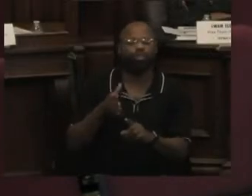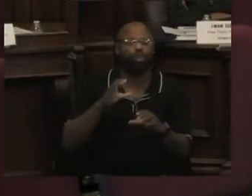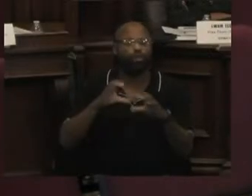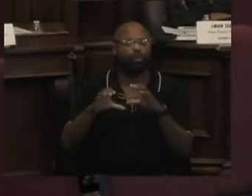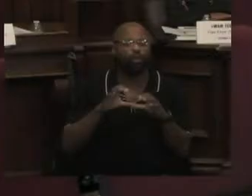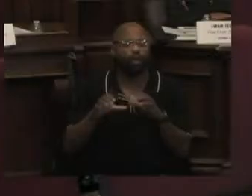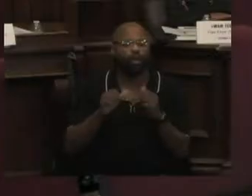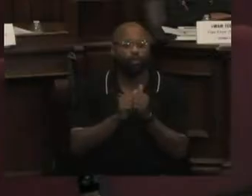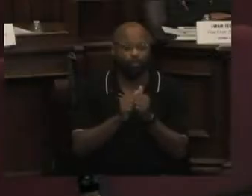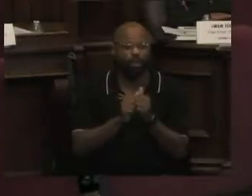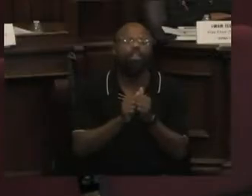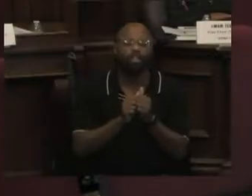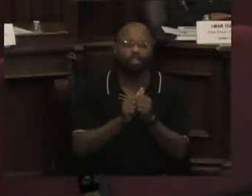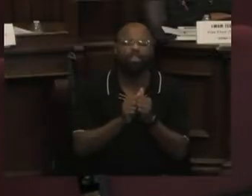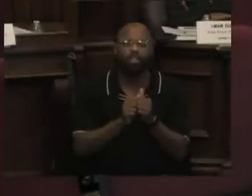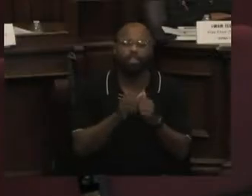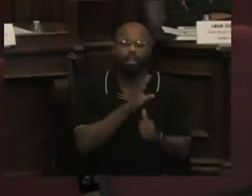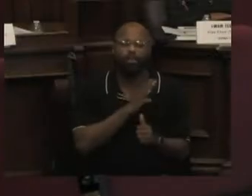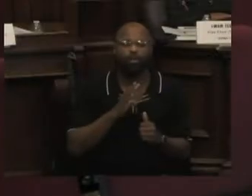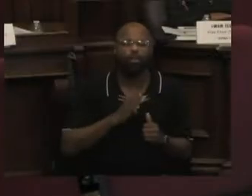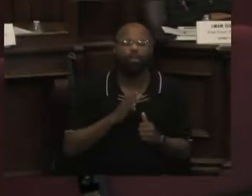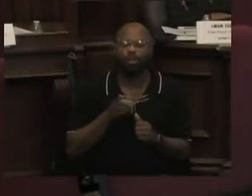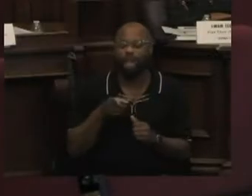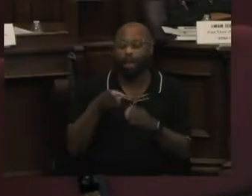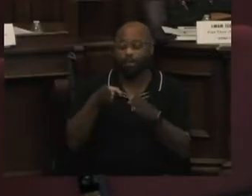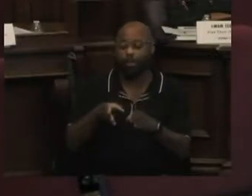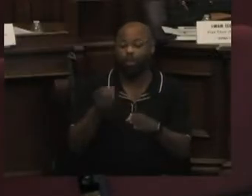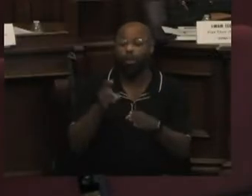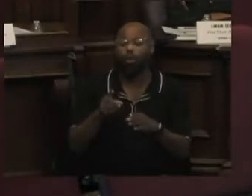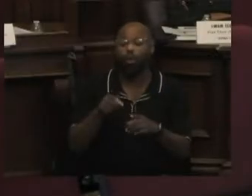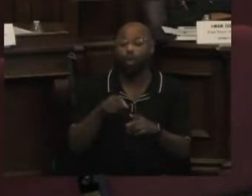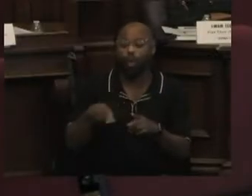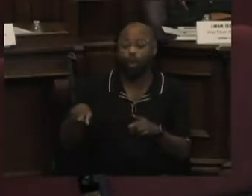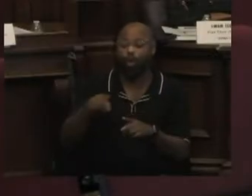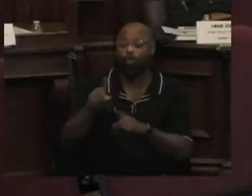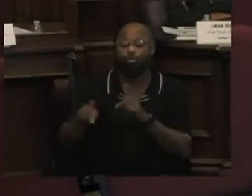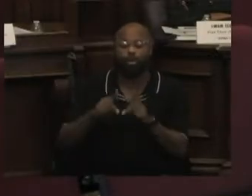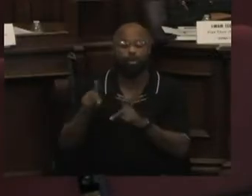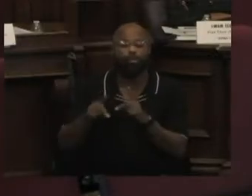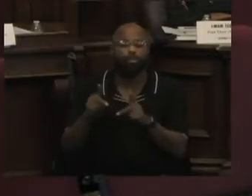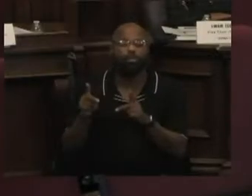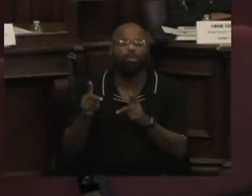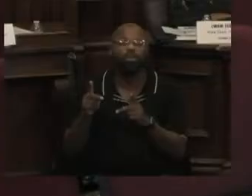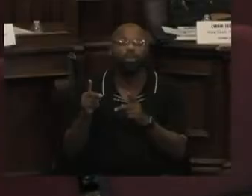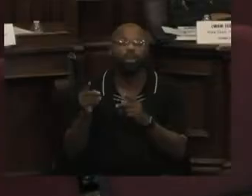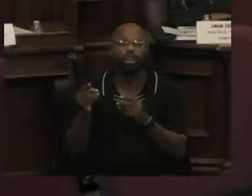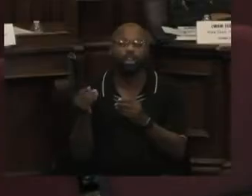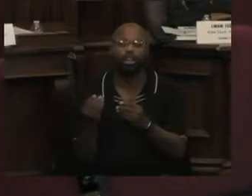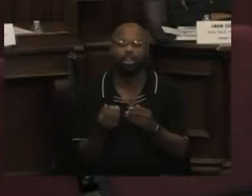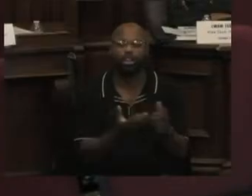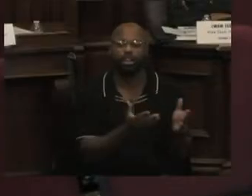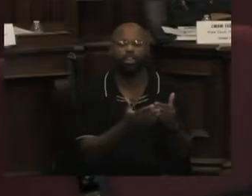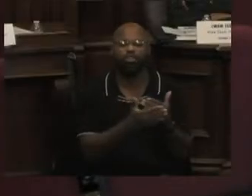maybe a point person so that we can communicate with the board